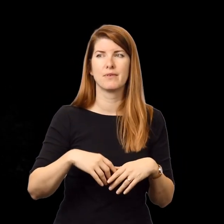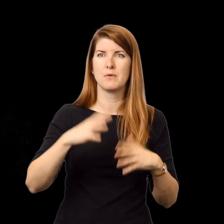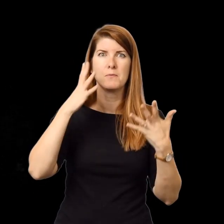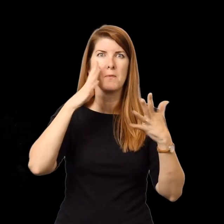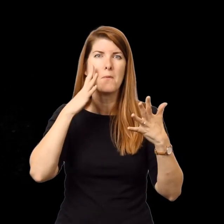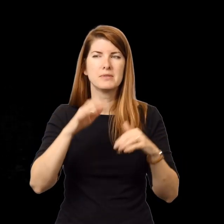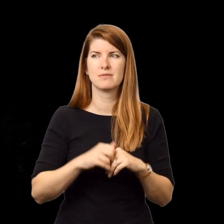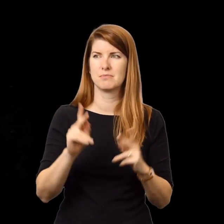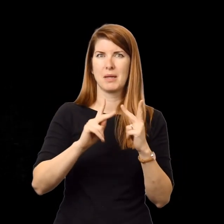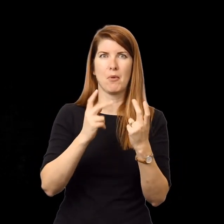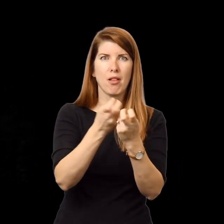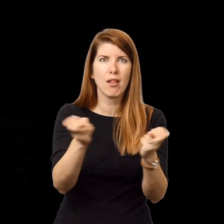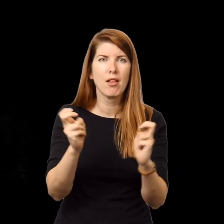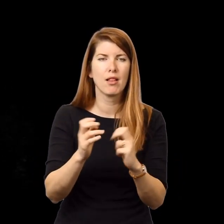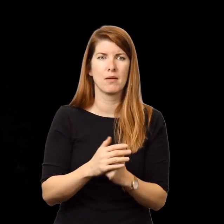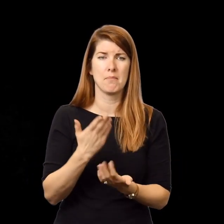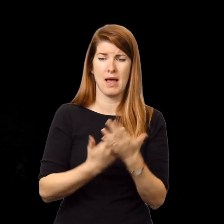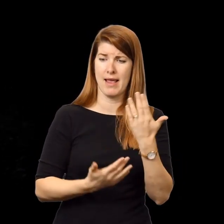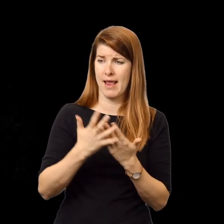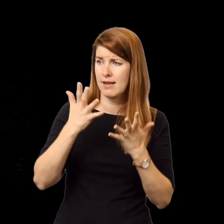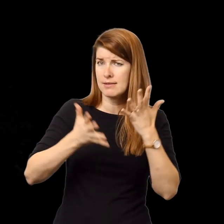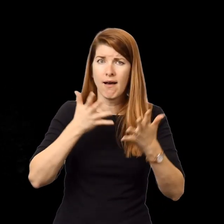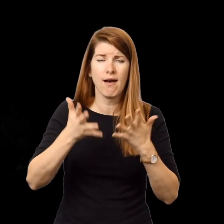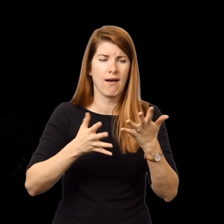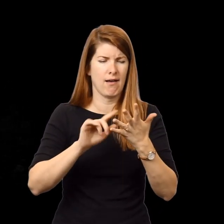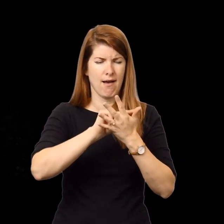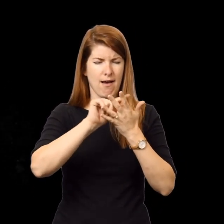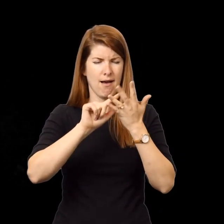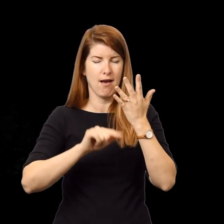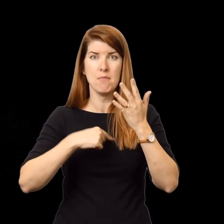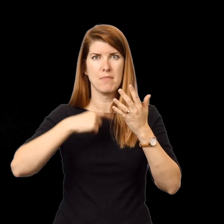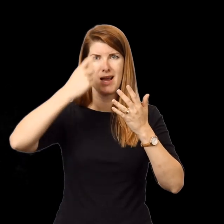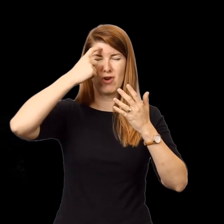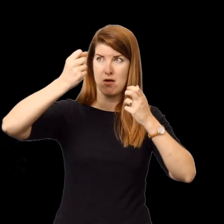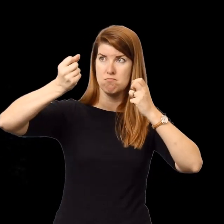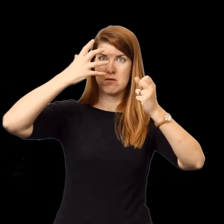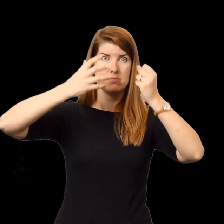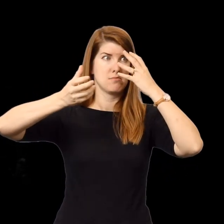there's people sitting here, our hands are moving. All of this is bombarding my brain.